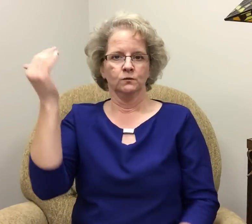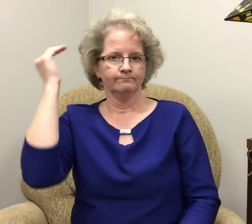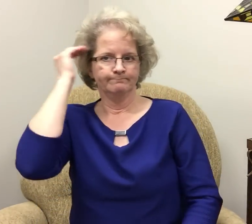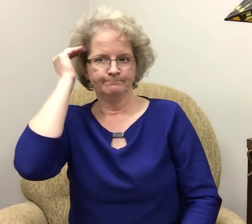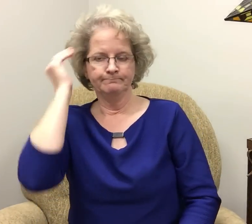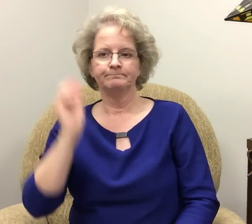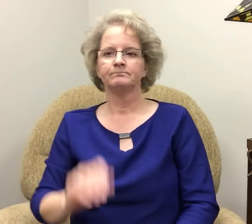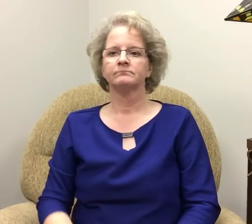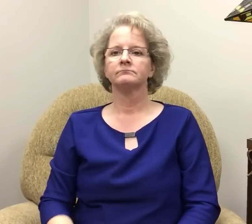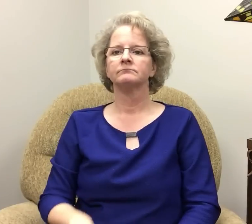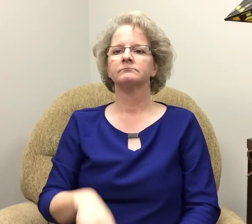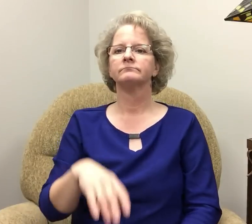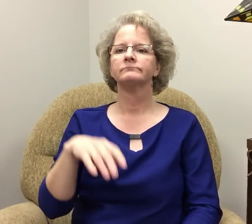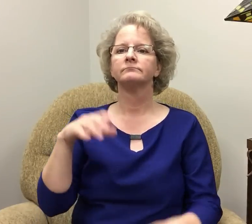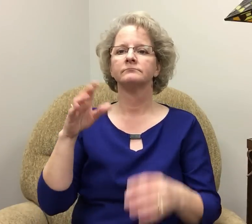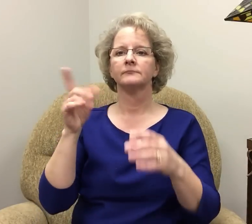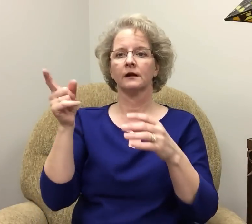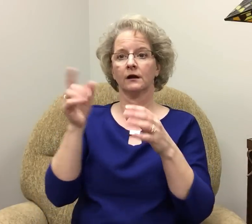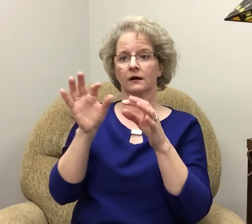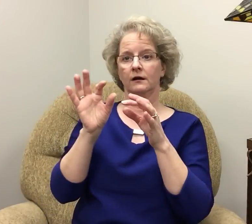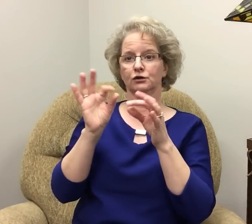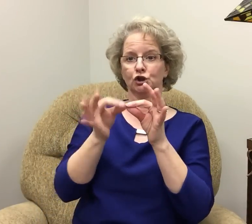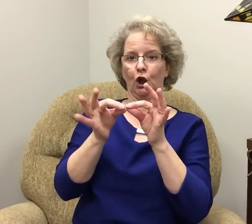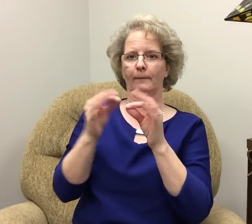happens.